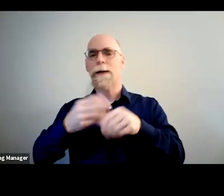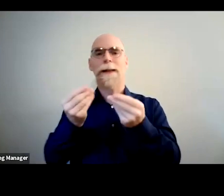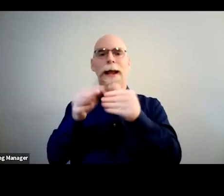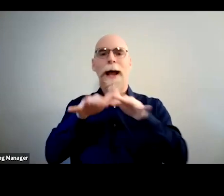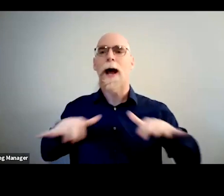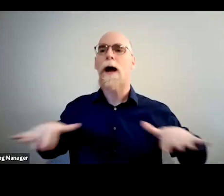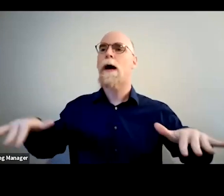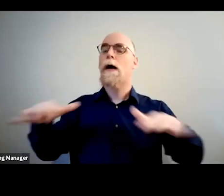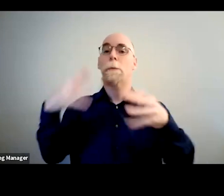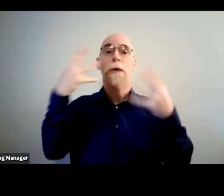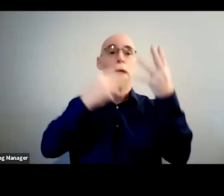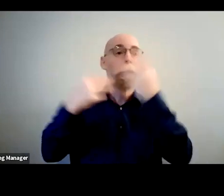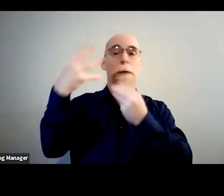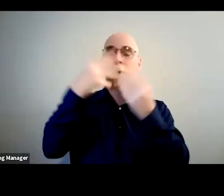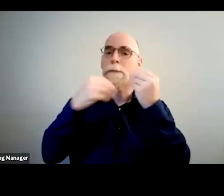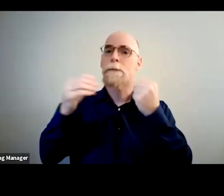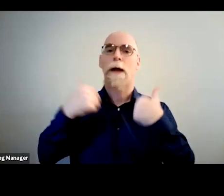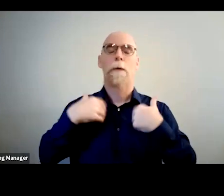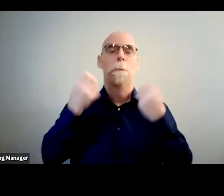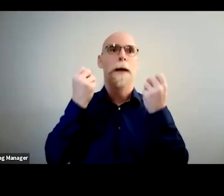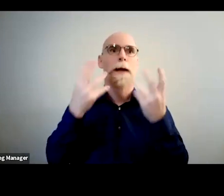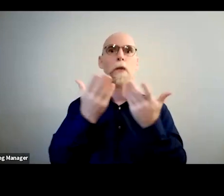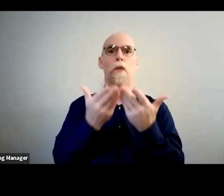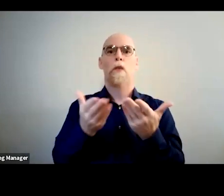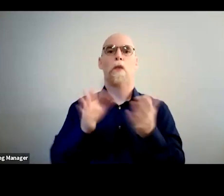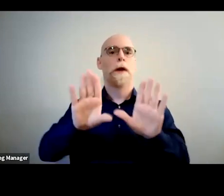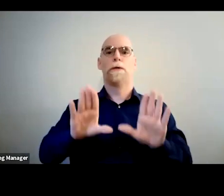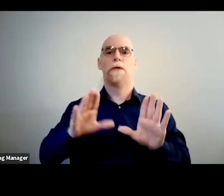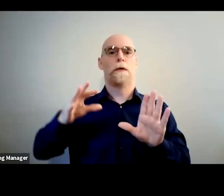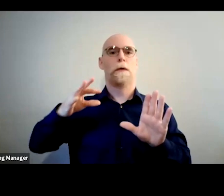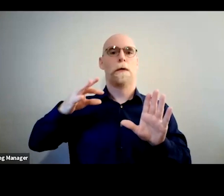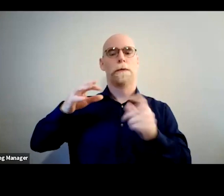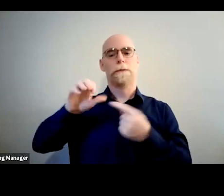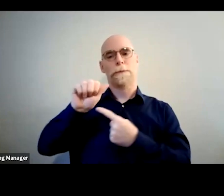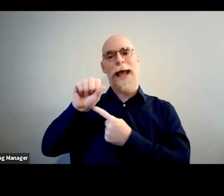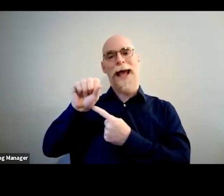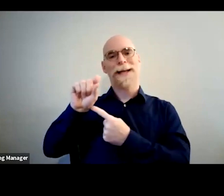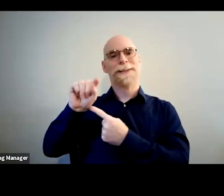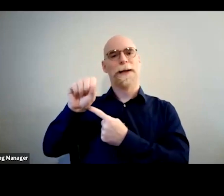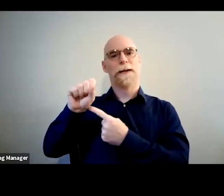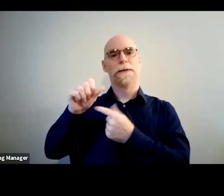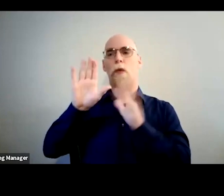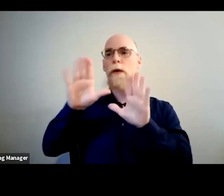of these wonderful assets, but the biggest asset that makes a city what it is are the people.